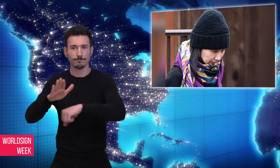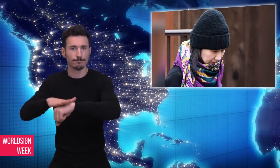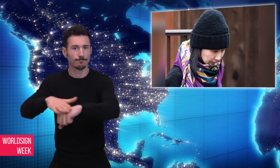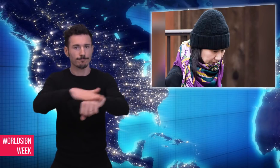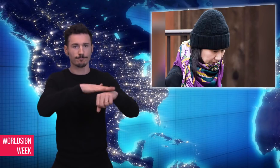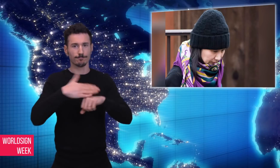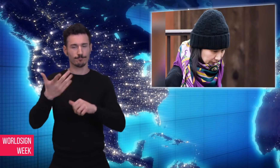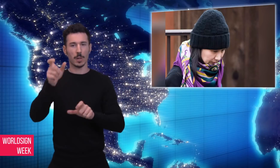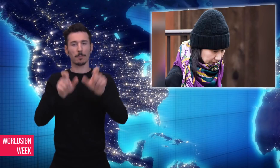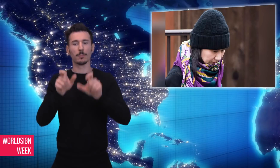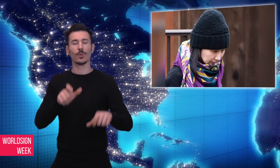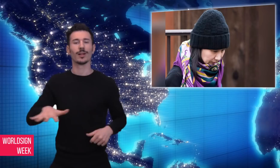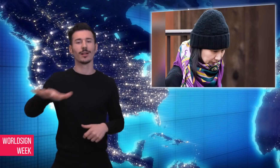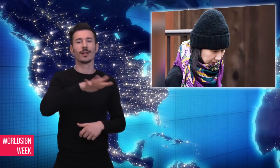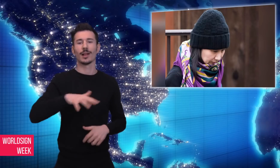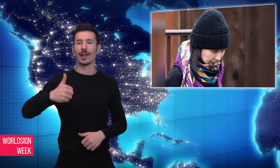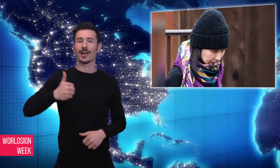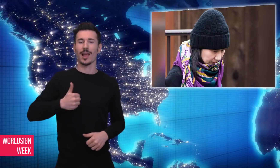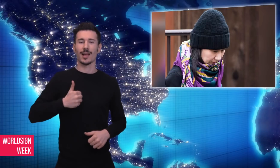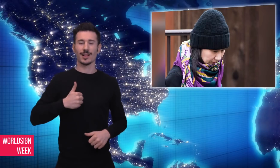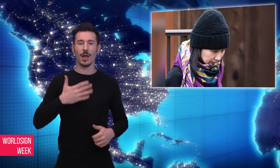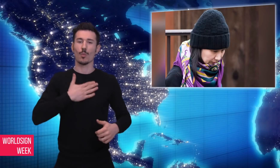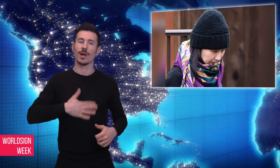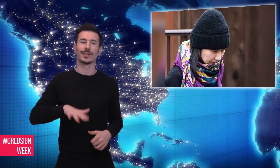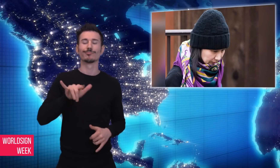and Canadians planning to travel to China are being warned to be